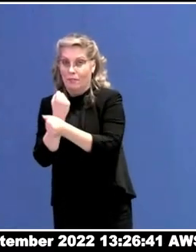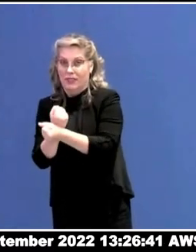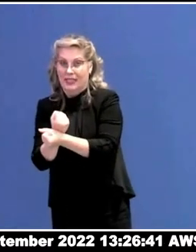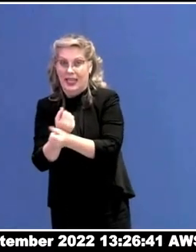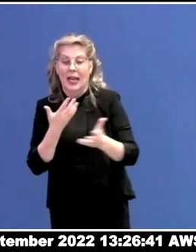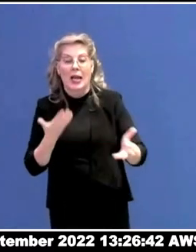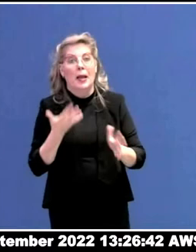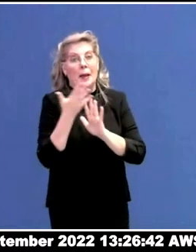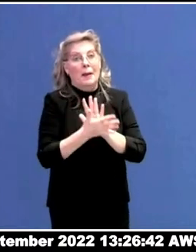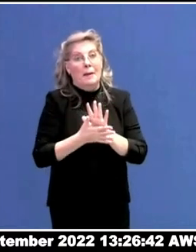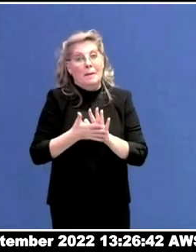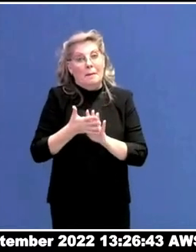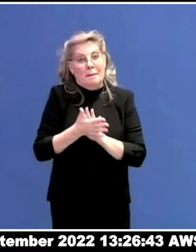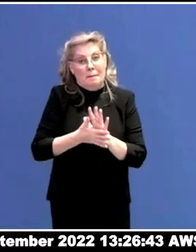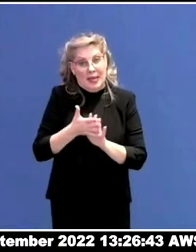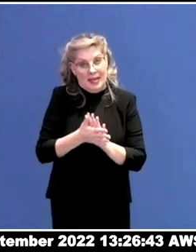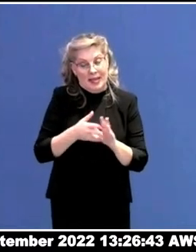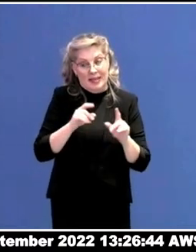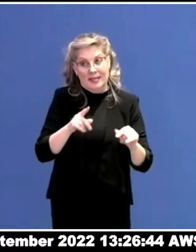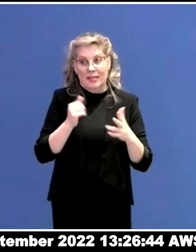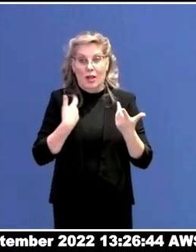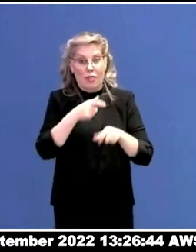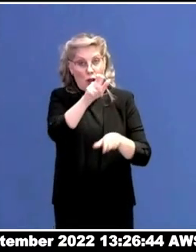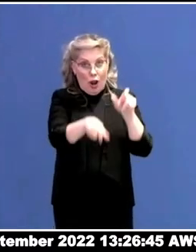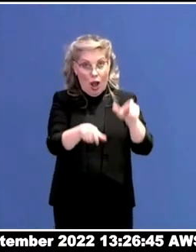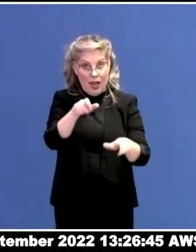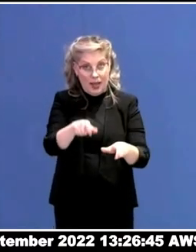The client is no longer Corrective Services, and that means that the interests and the